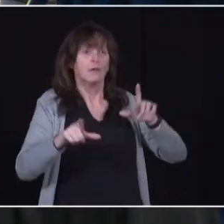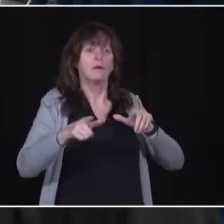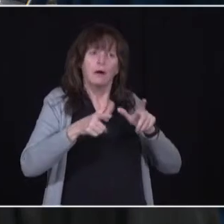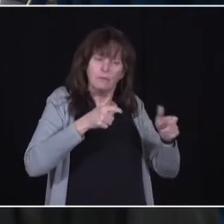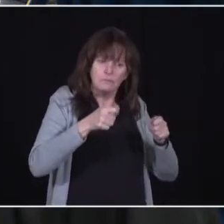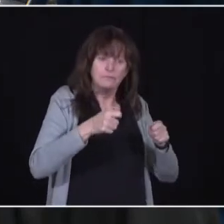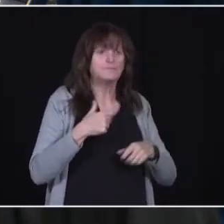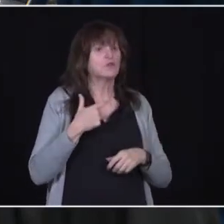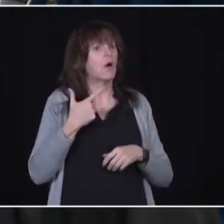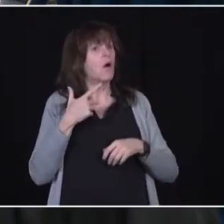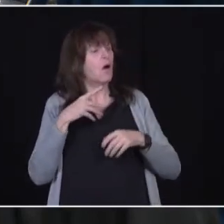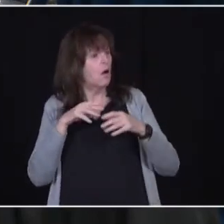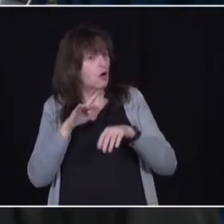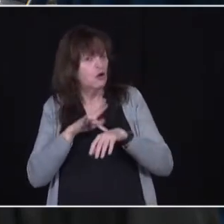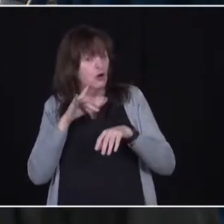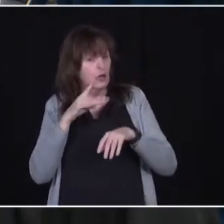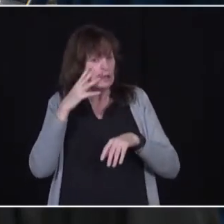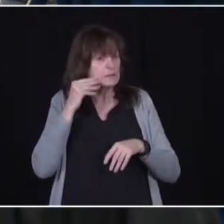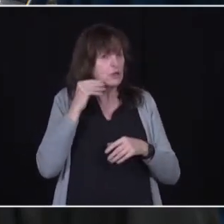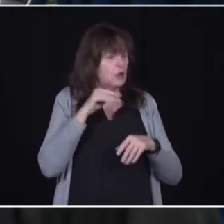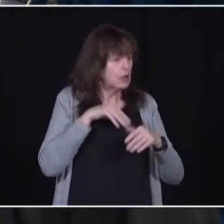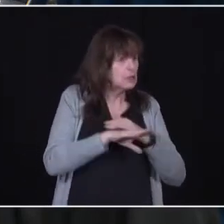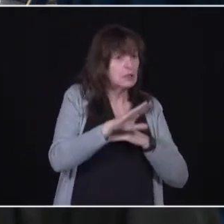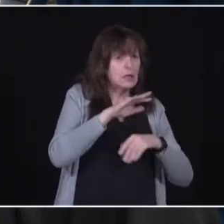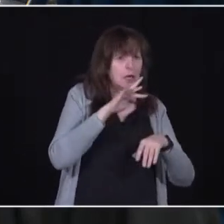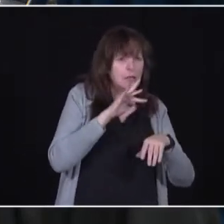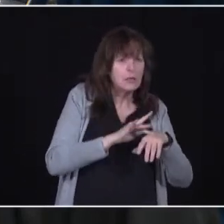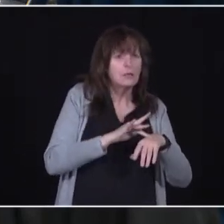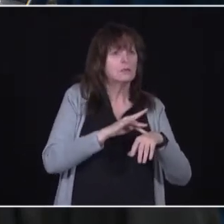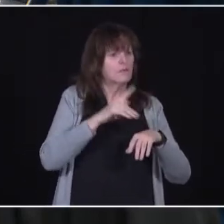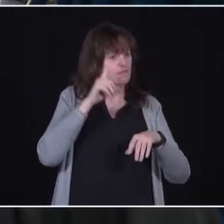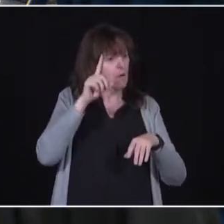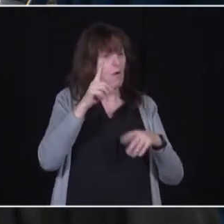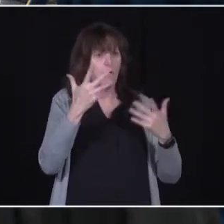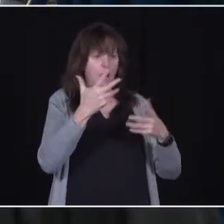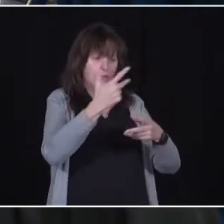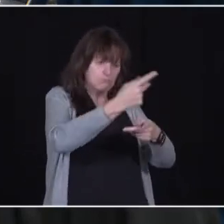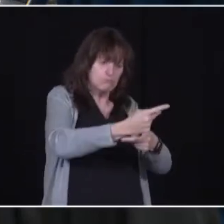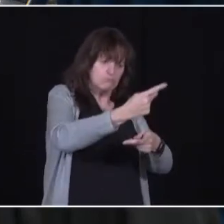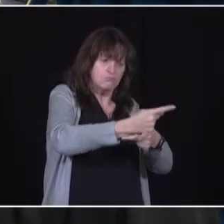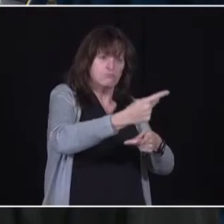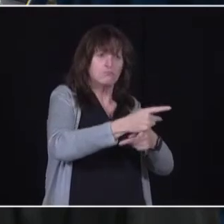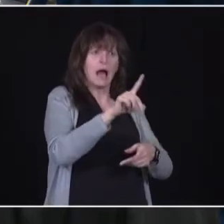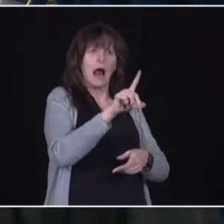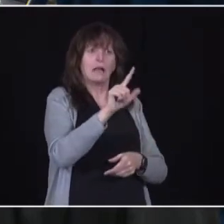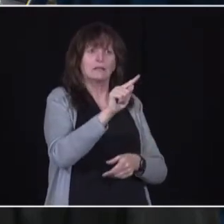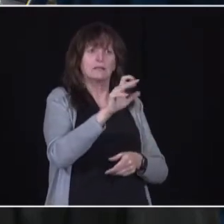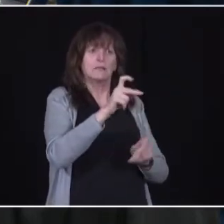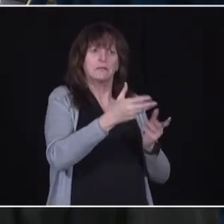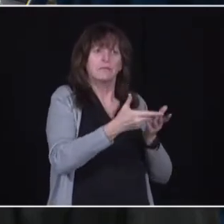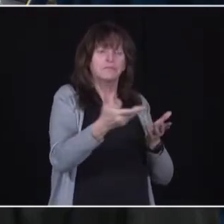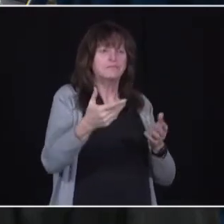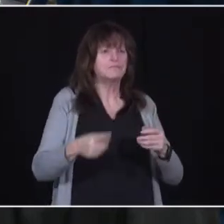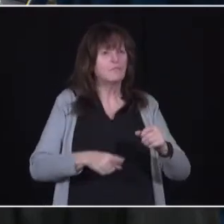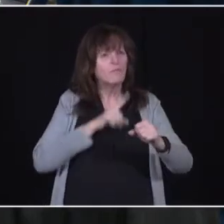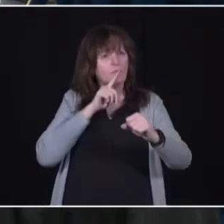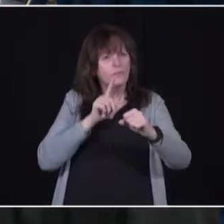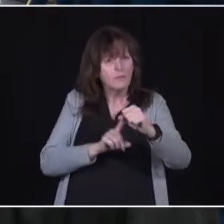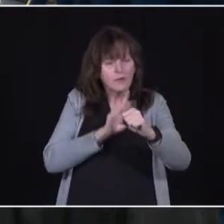working within the broader health and long term care system. We are committed to providing an average of